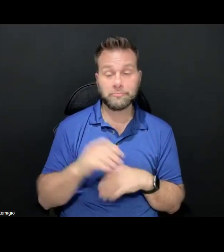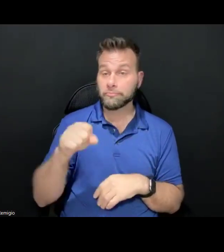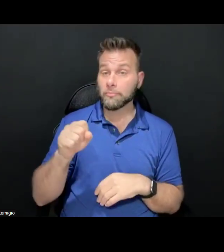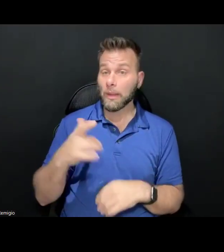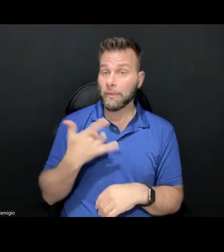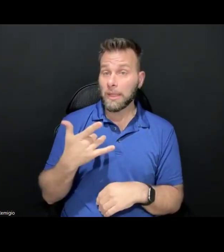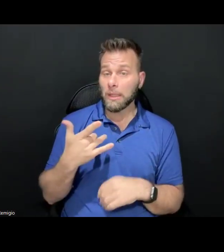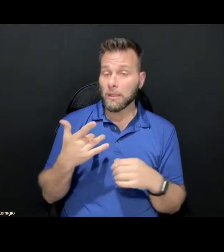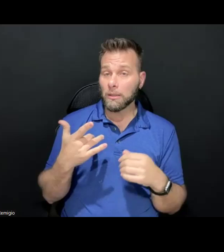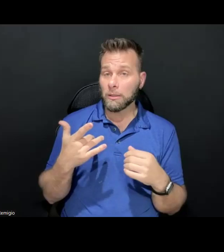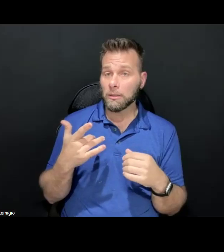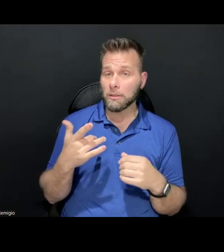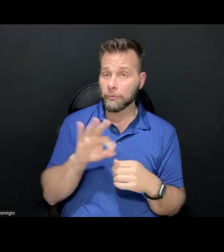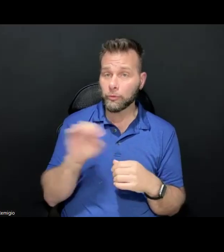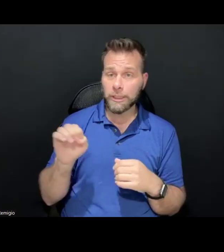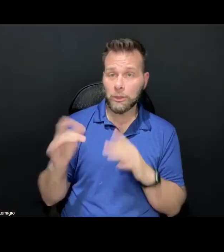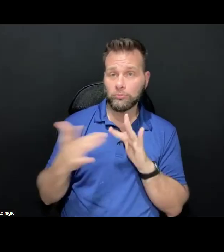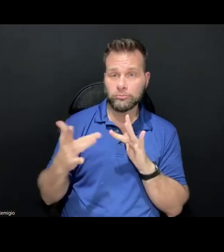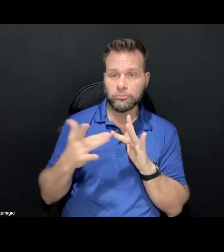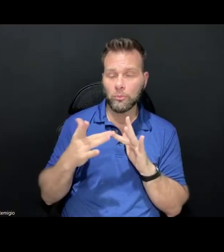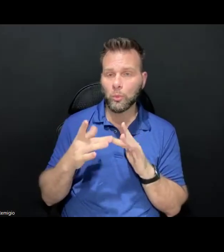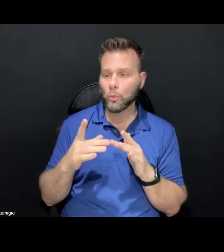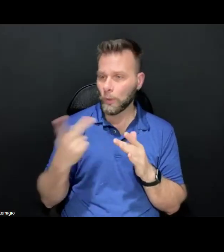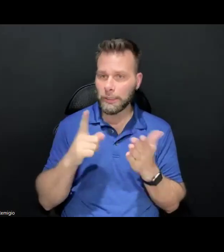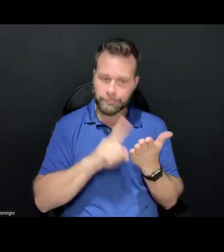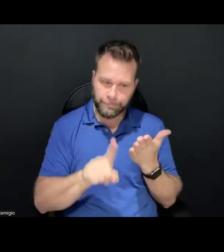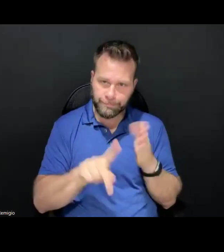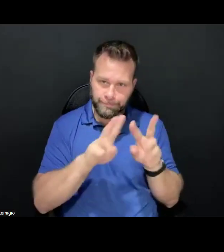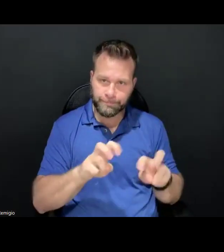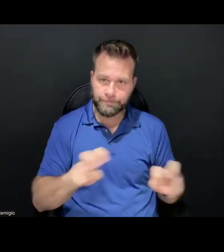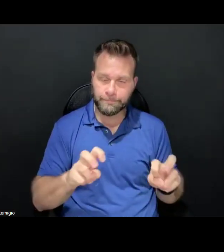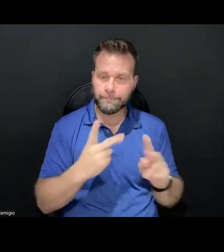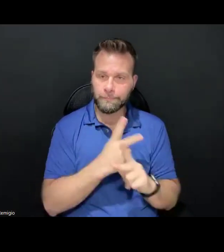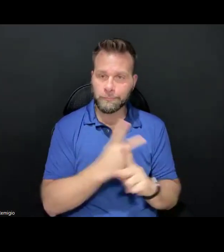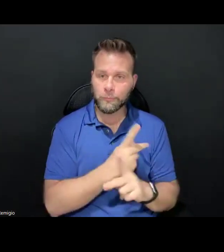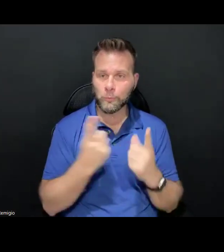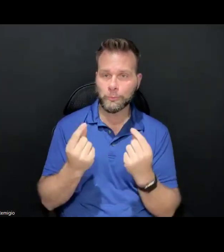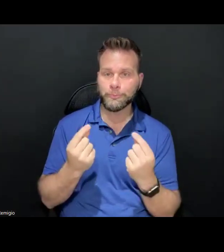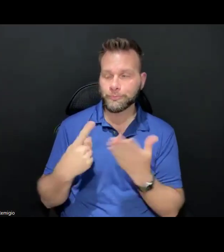But, yeah, feel free to reach out to me and we can look into that a little bit further and,